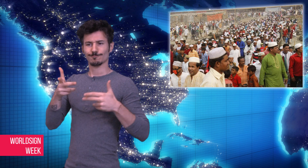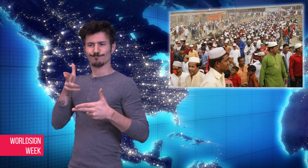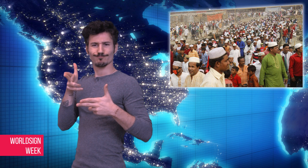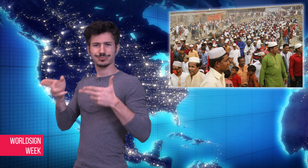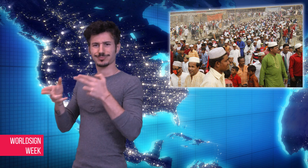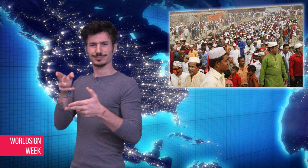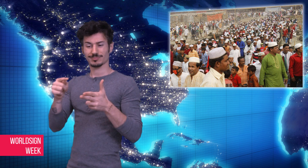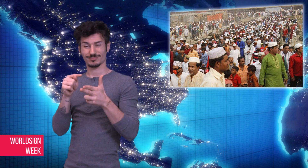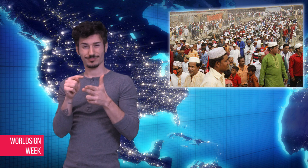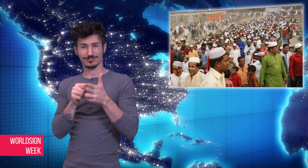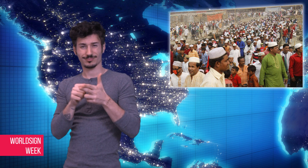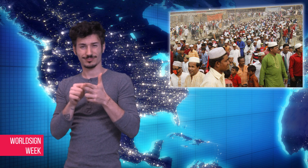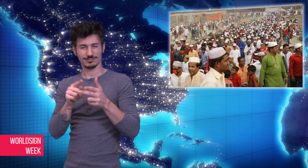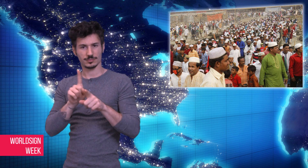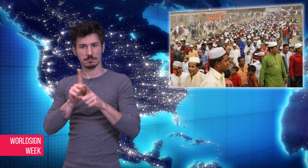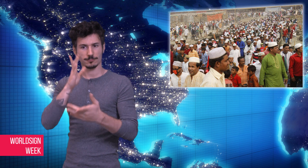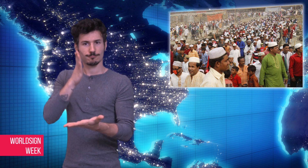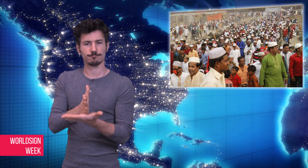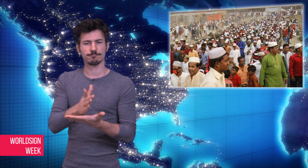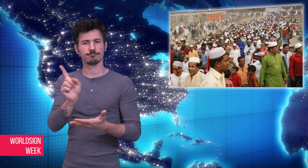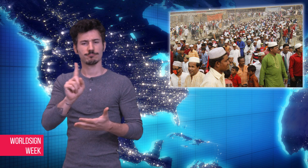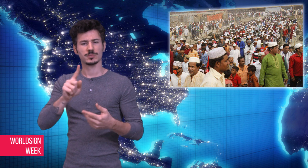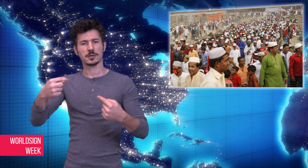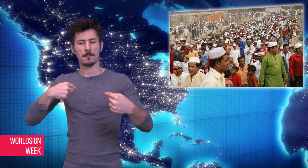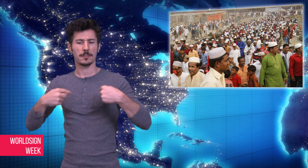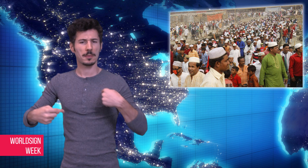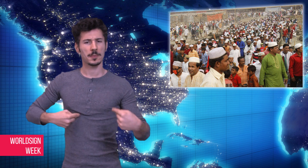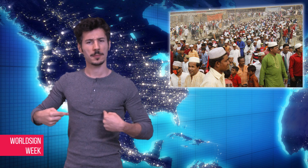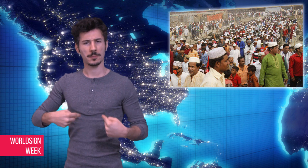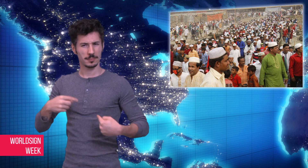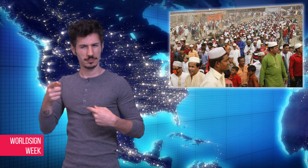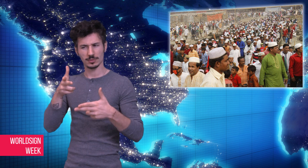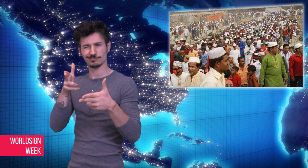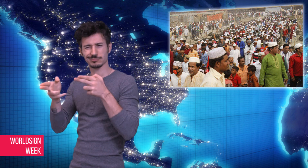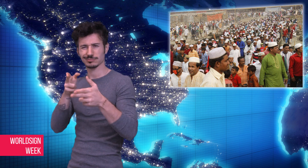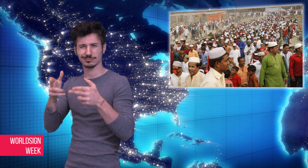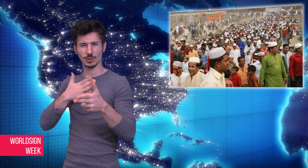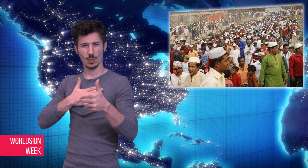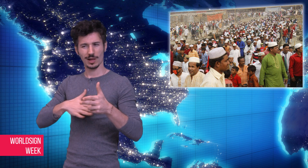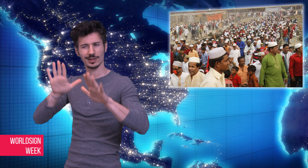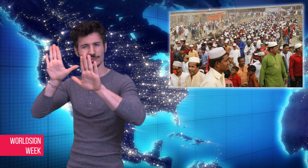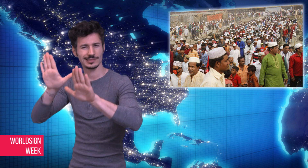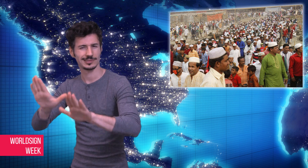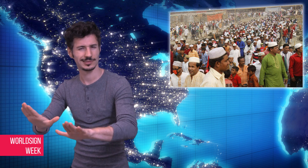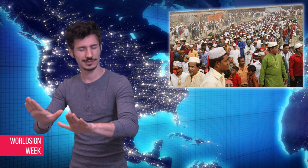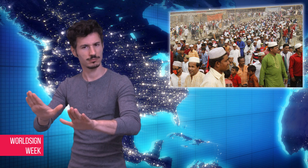The police started to use pellet guns to quell the